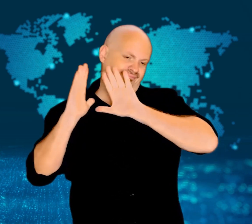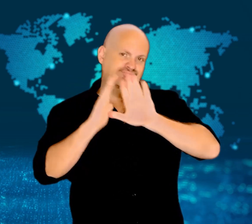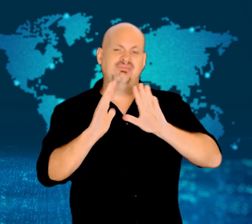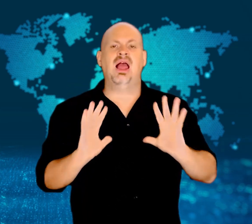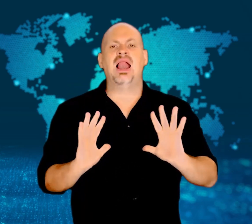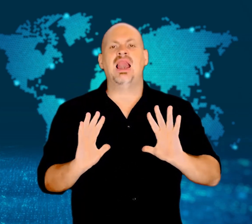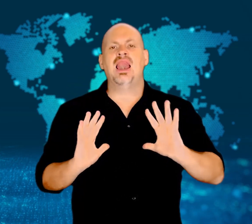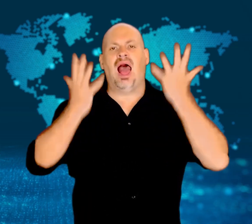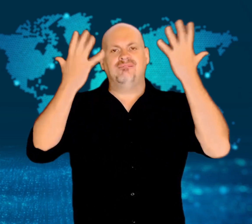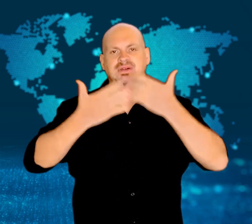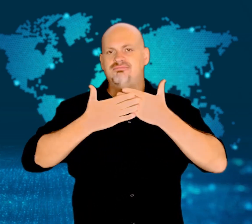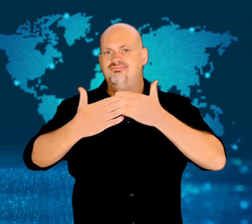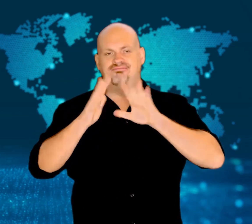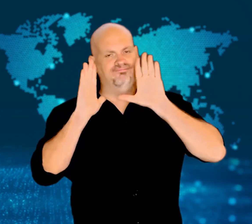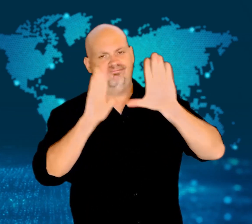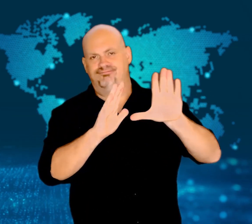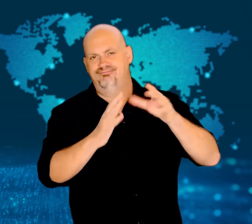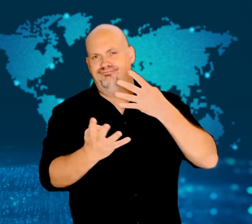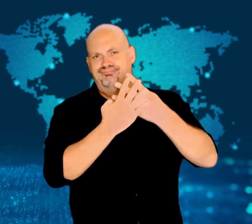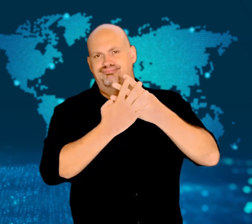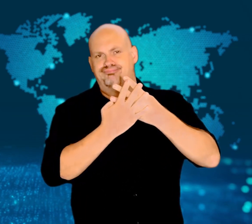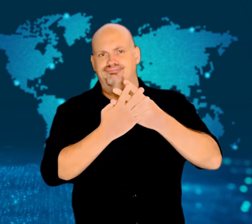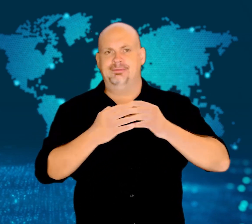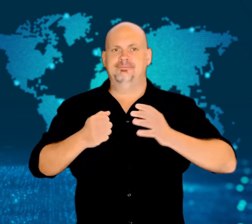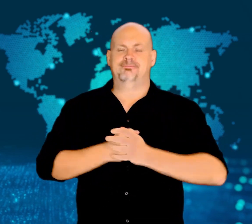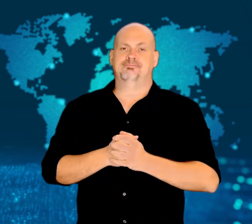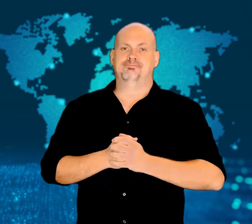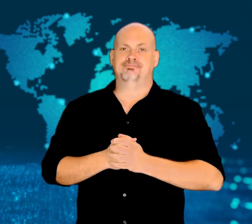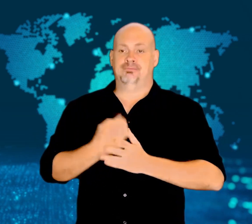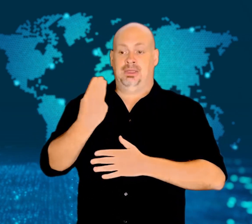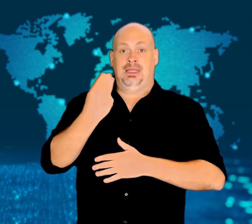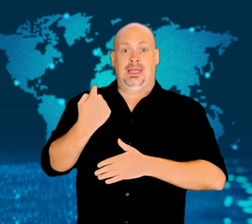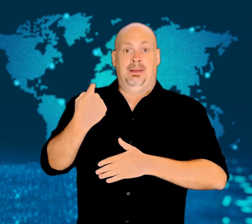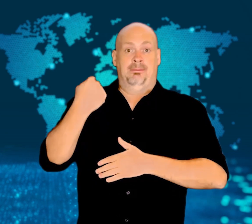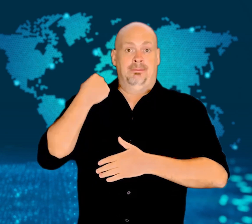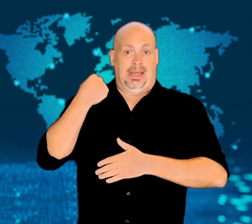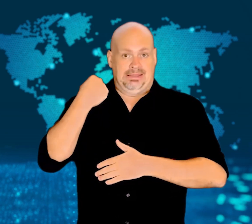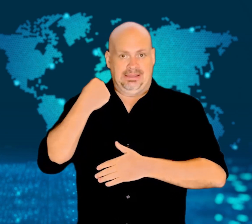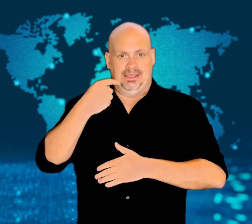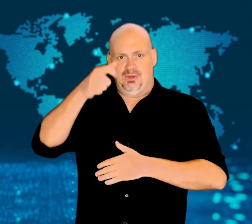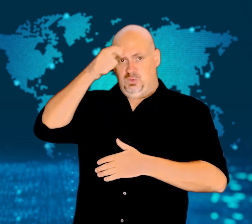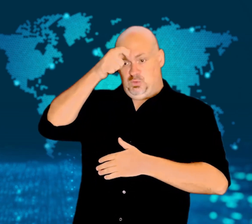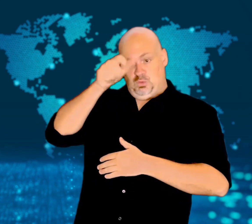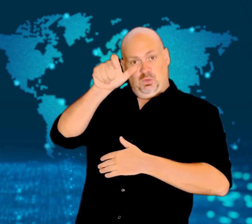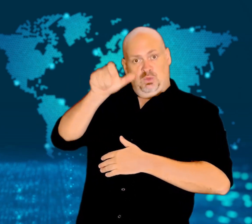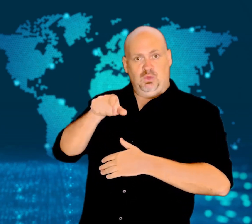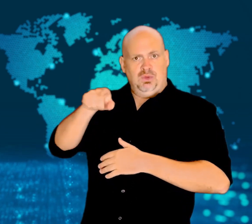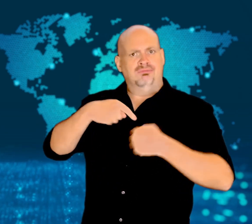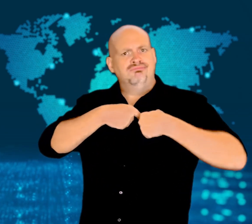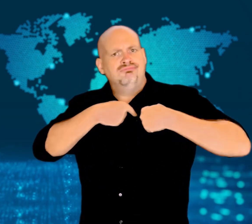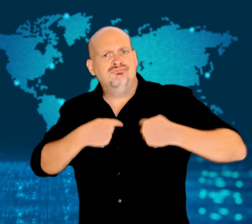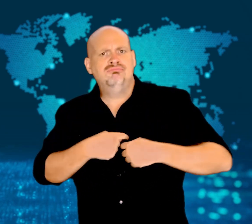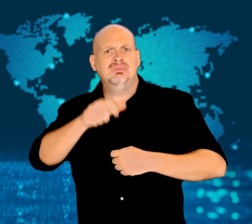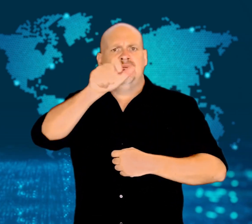On Monday, Turkish philanthropist, Osman Kavala,